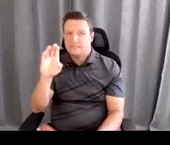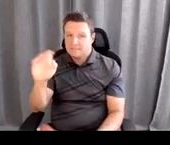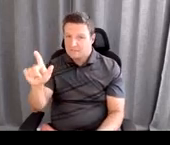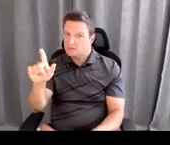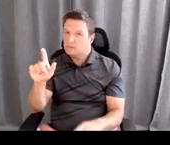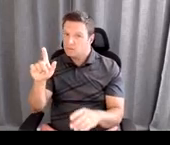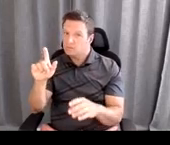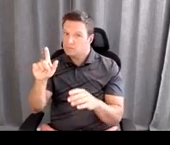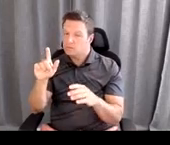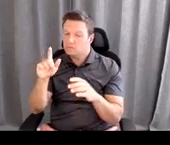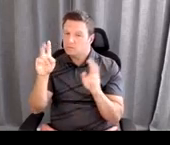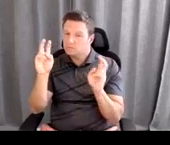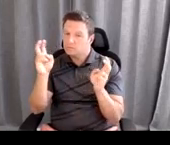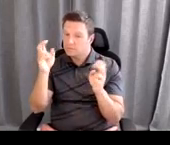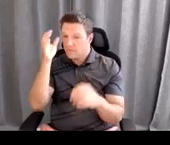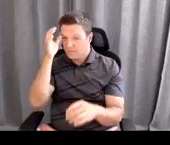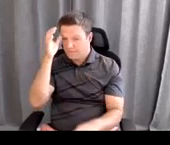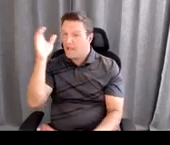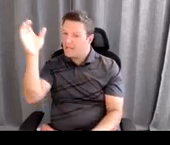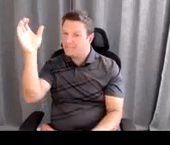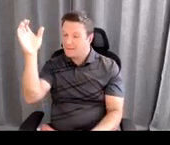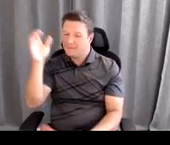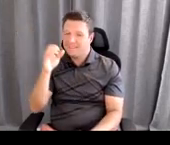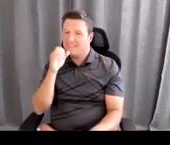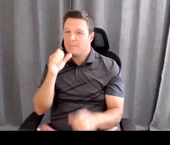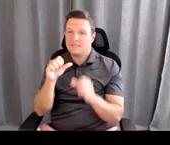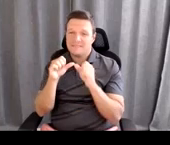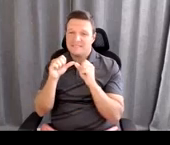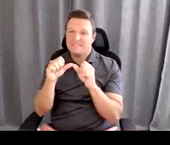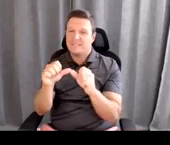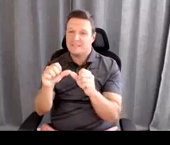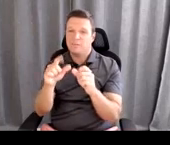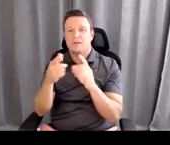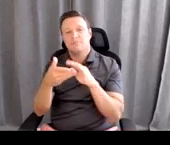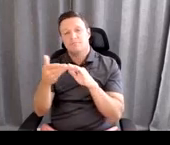It is not semester to semester. There's longevity involved. There's sustainability involved.